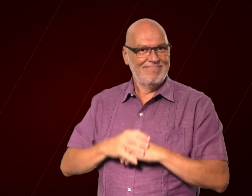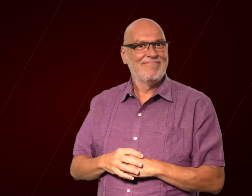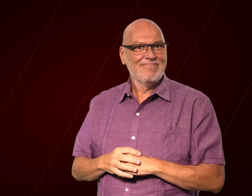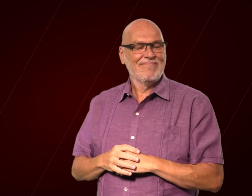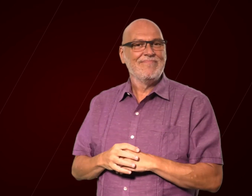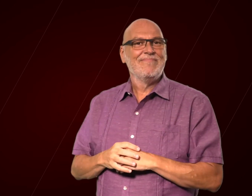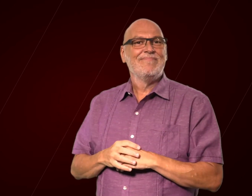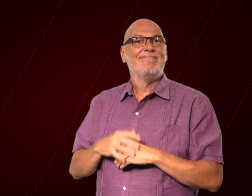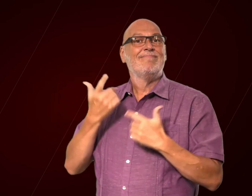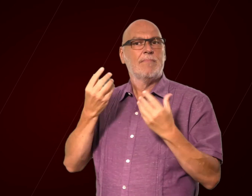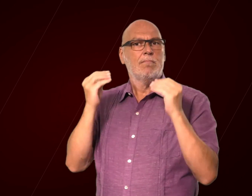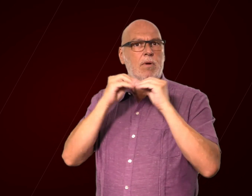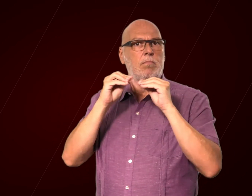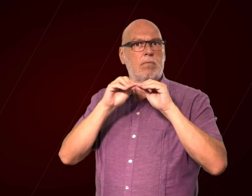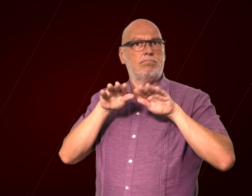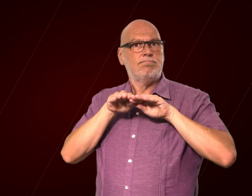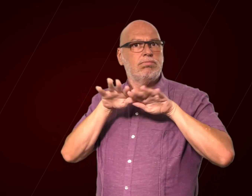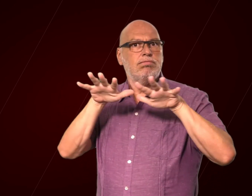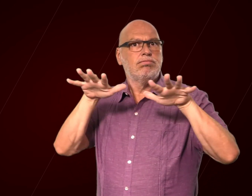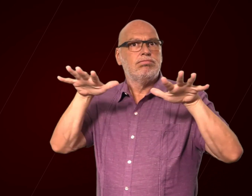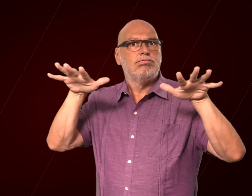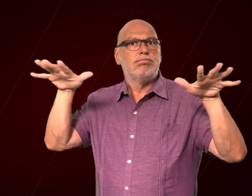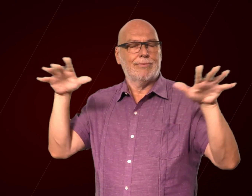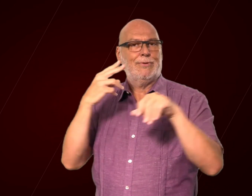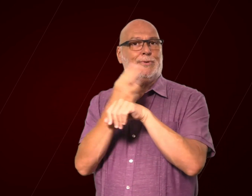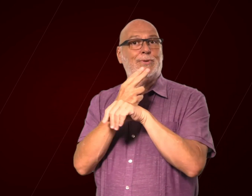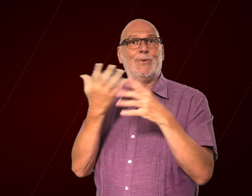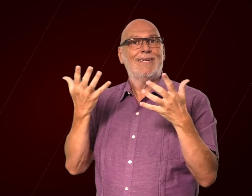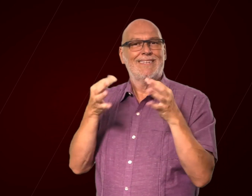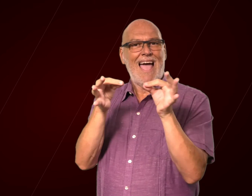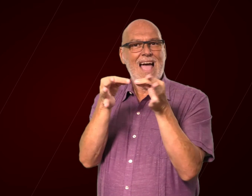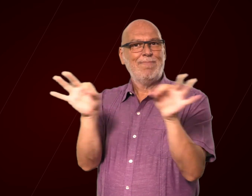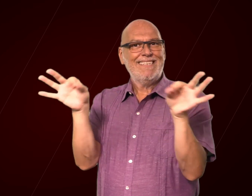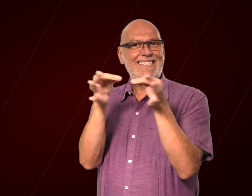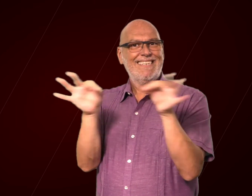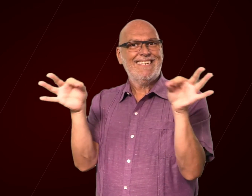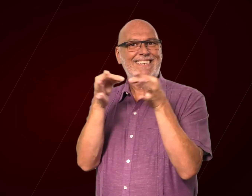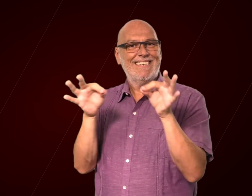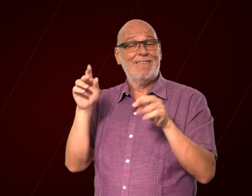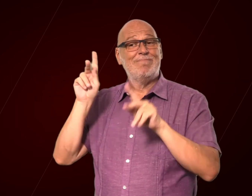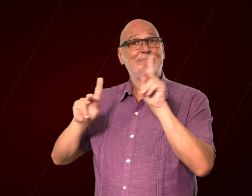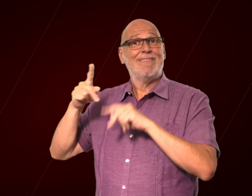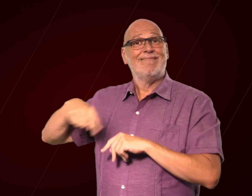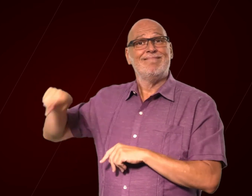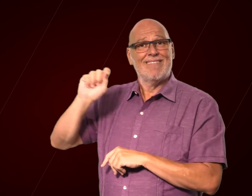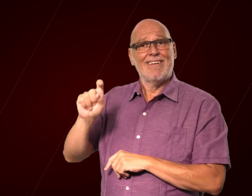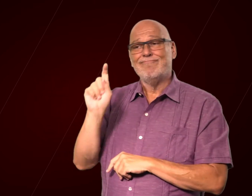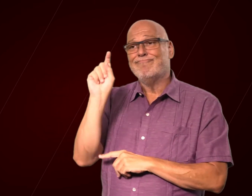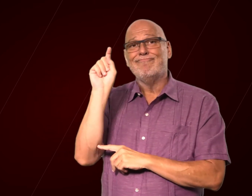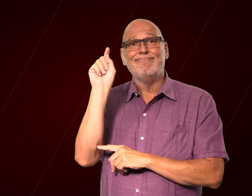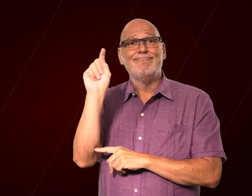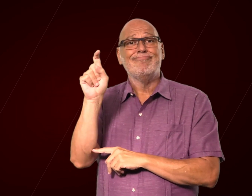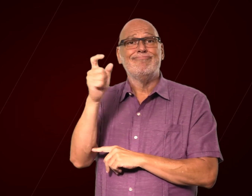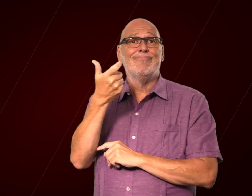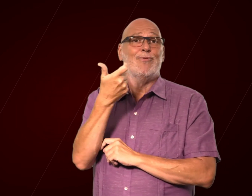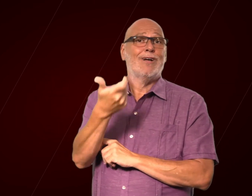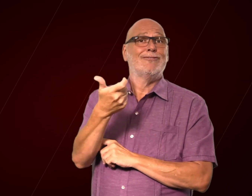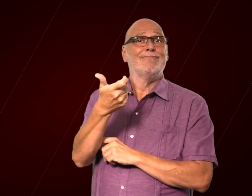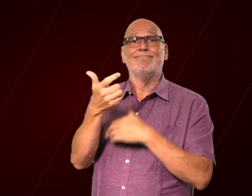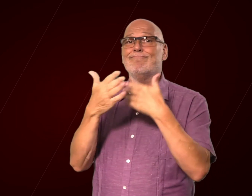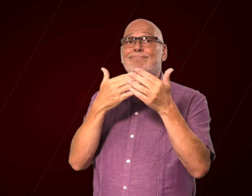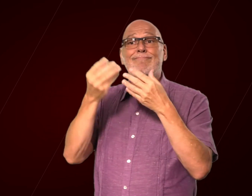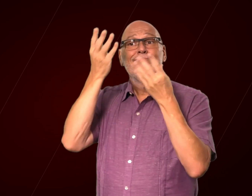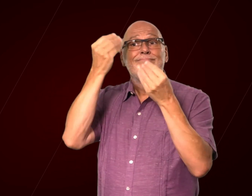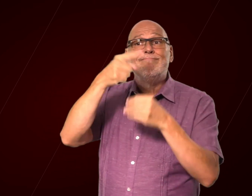With more widespread use of captioning, people can follow whatever content